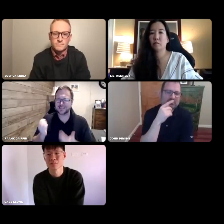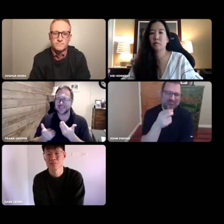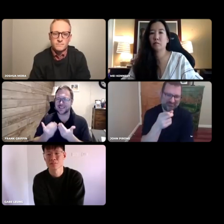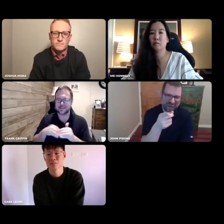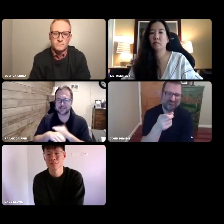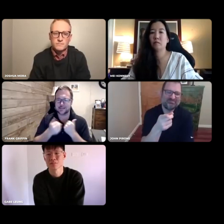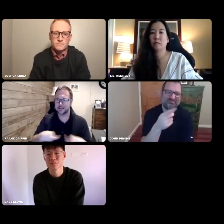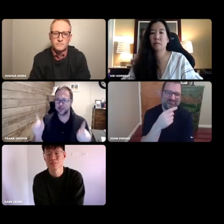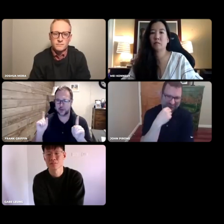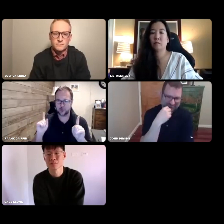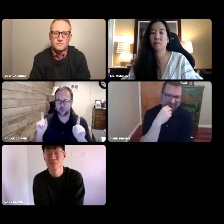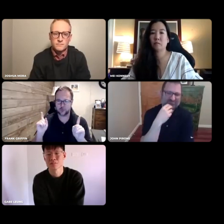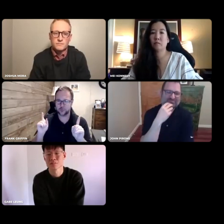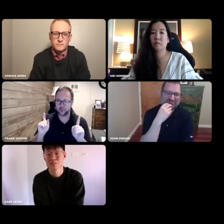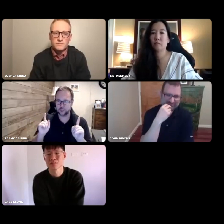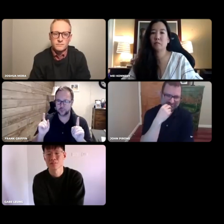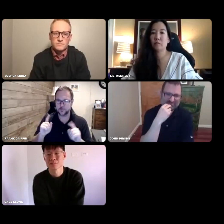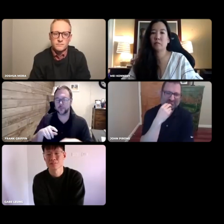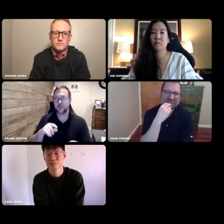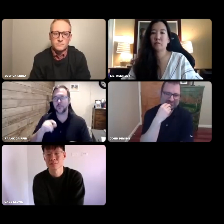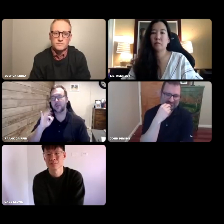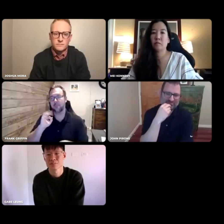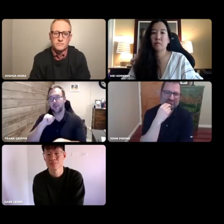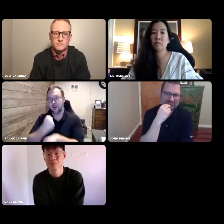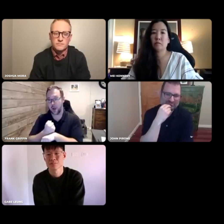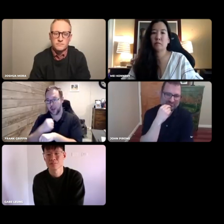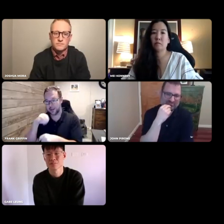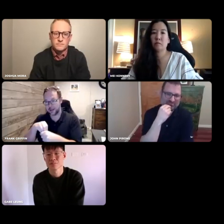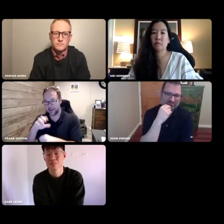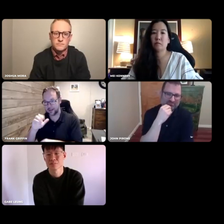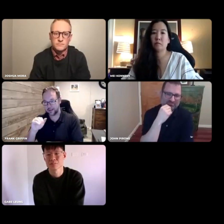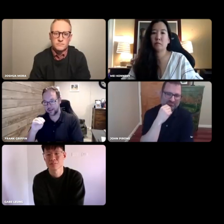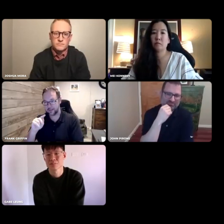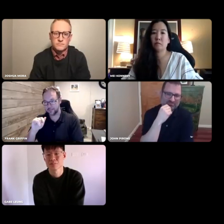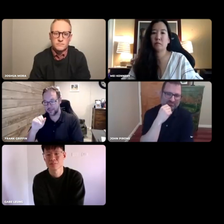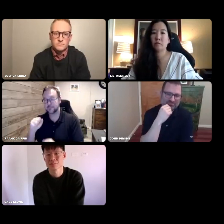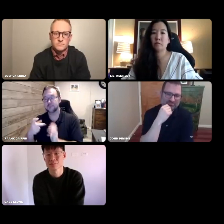That can, then, become a movie file. You can put it on YouTube, and it can be accessed anywhere.